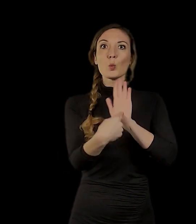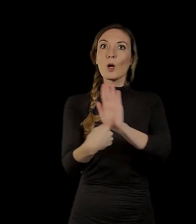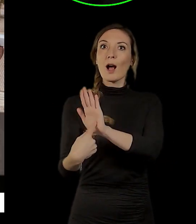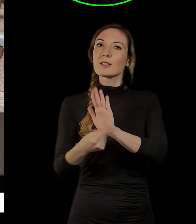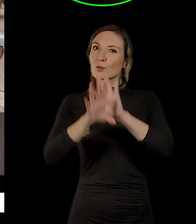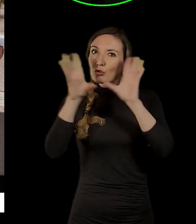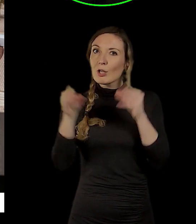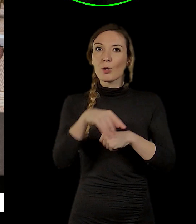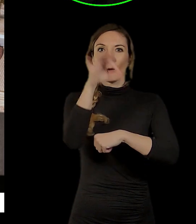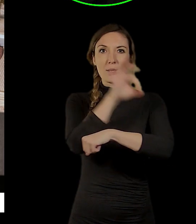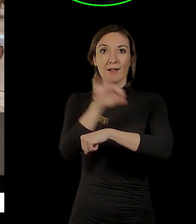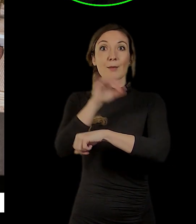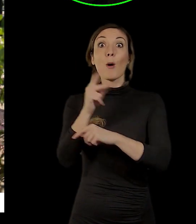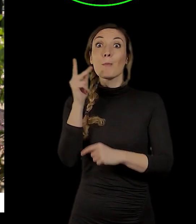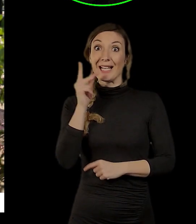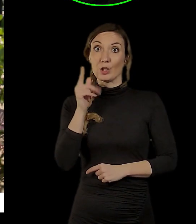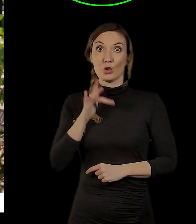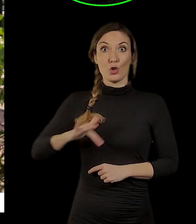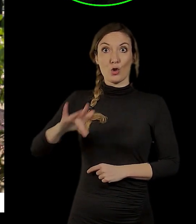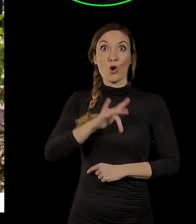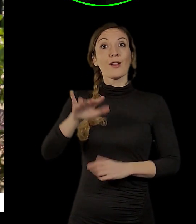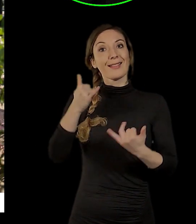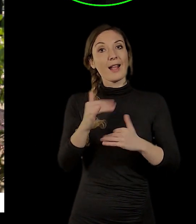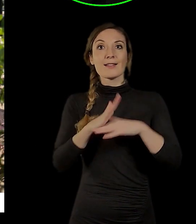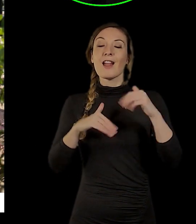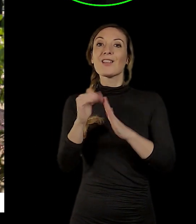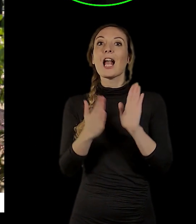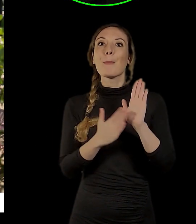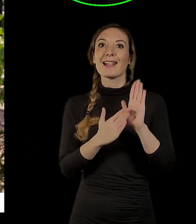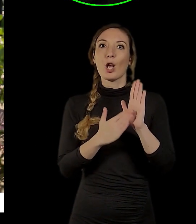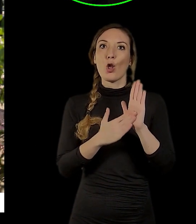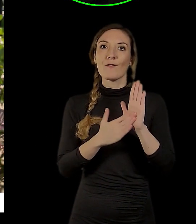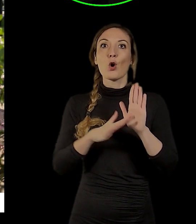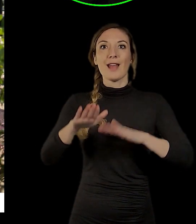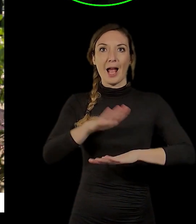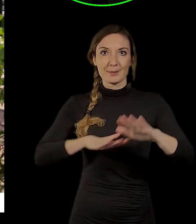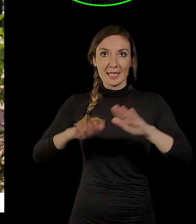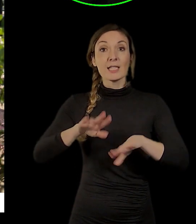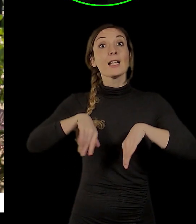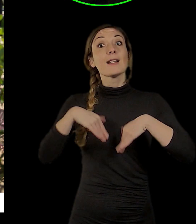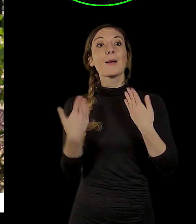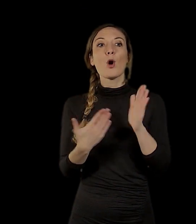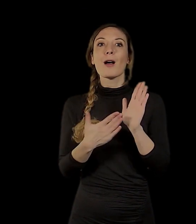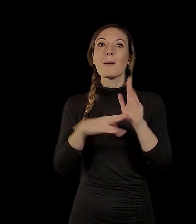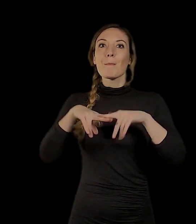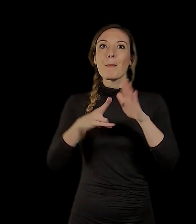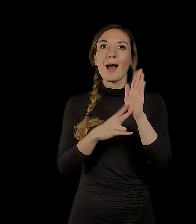Anděl. Or the headquarters of the Forests of the Czech Republic, which was, I think,